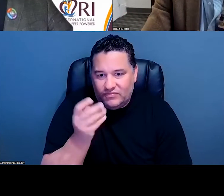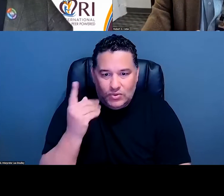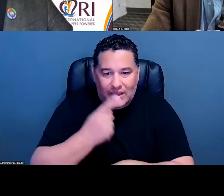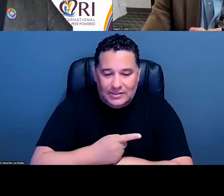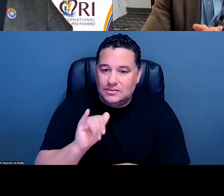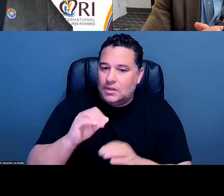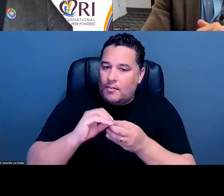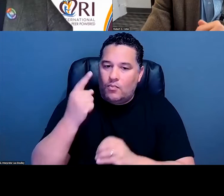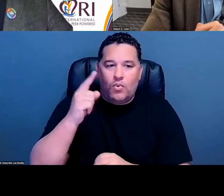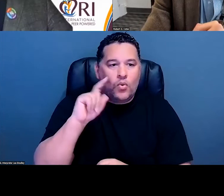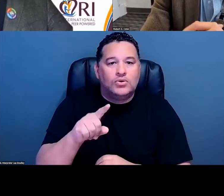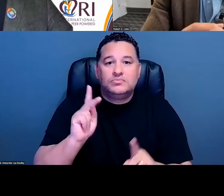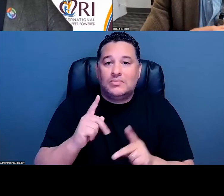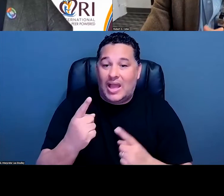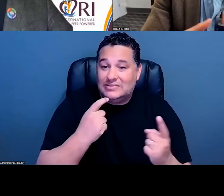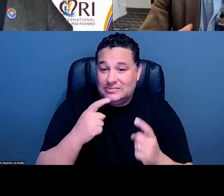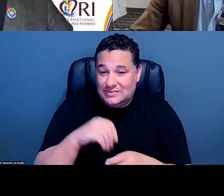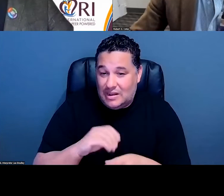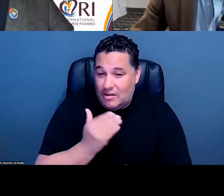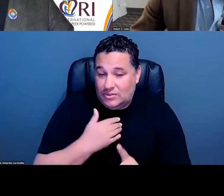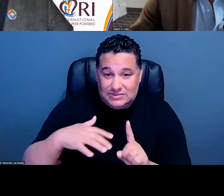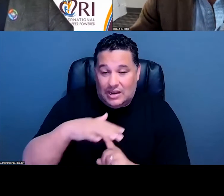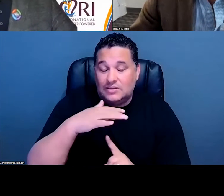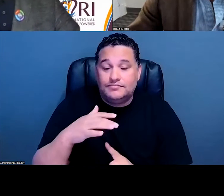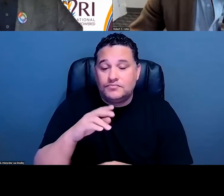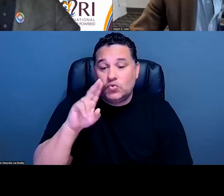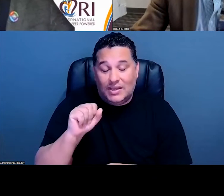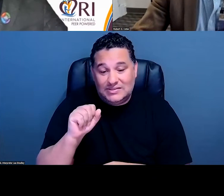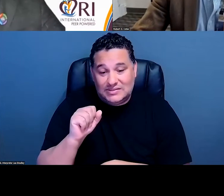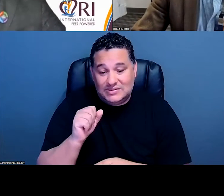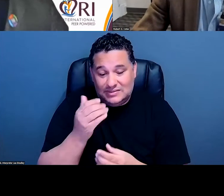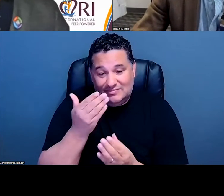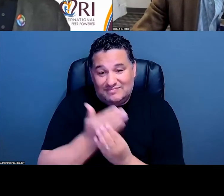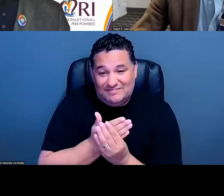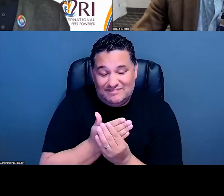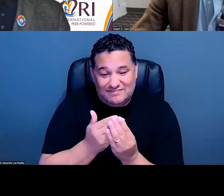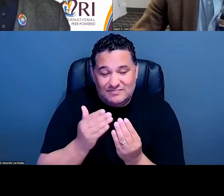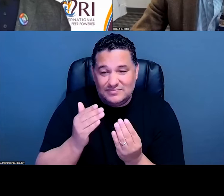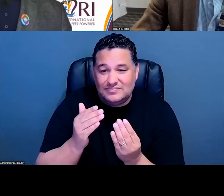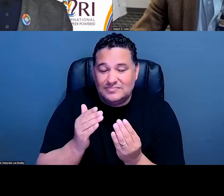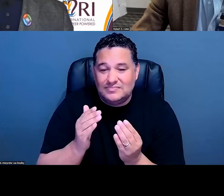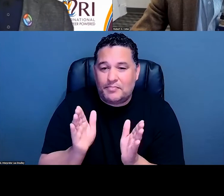E IT IN THE SETTING FOR PEOPLE WHO HAVE MISSED A COUPLE OF DAYS. THE NUMBER ONE, QUESTION PEOPLE ASK MEN OUR SETTING